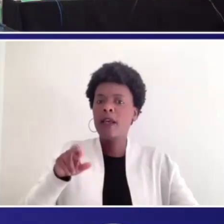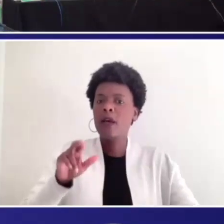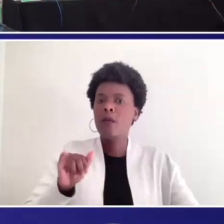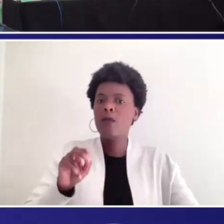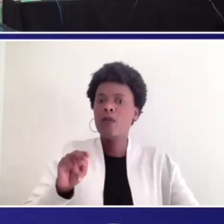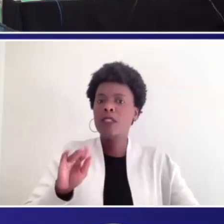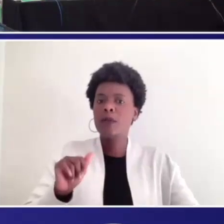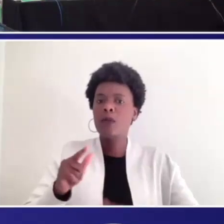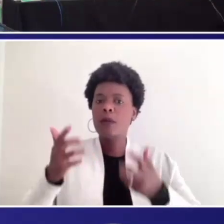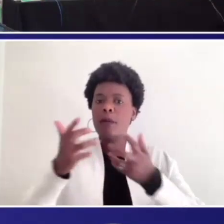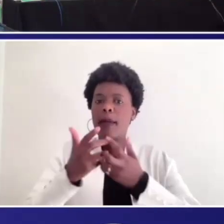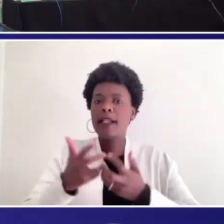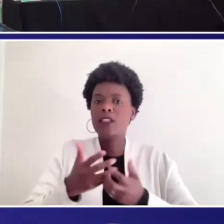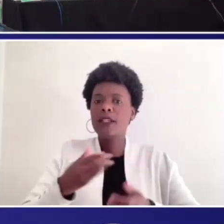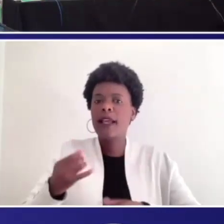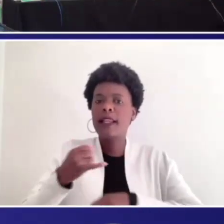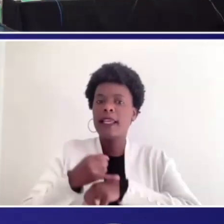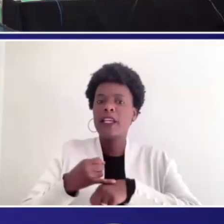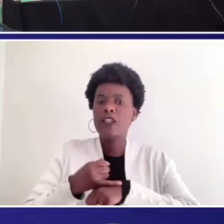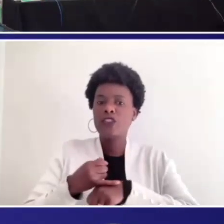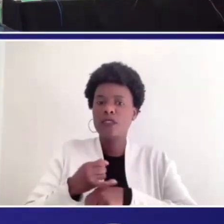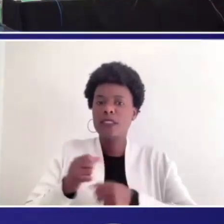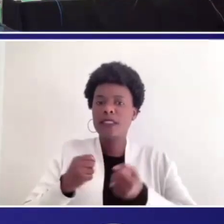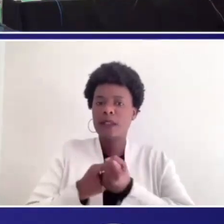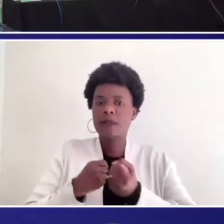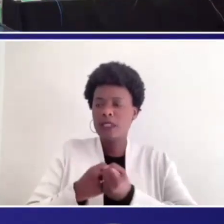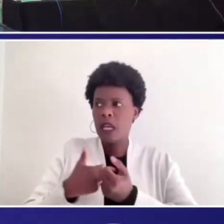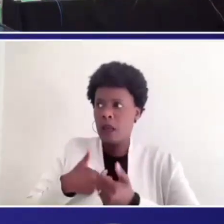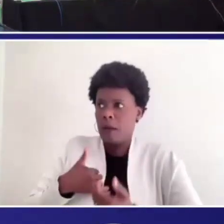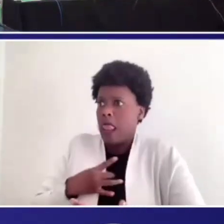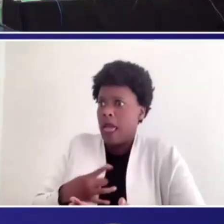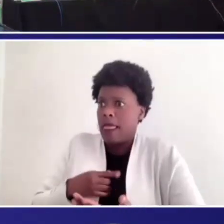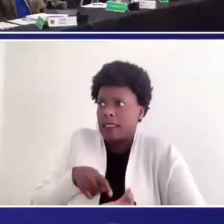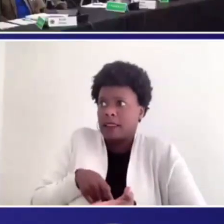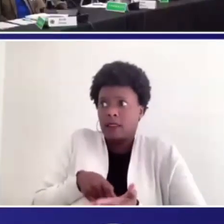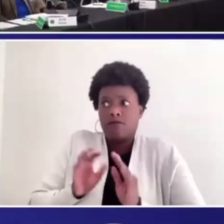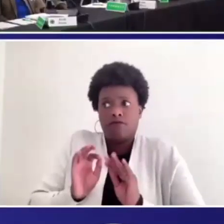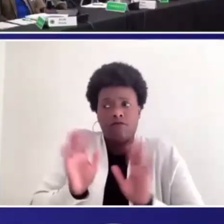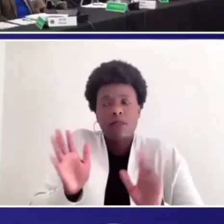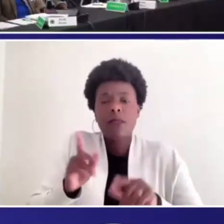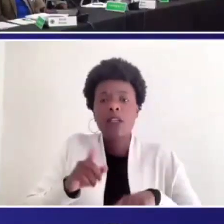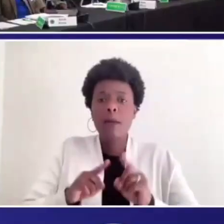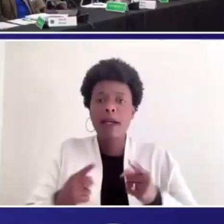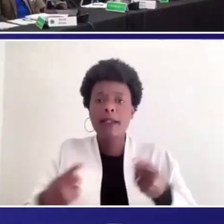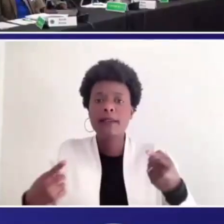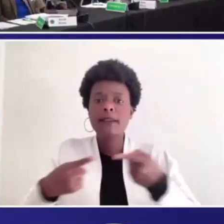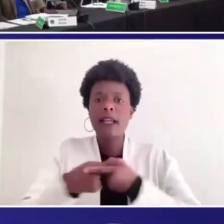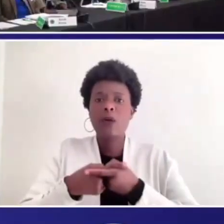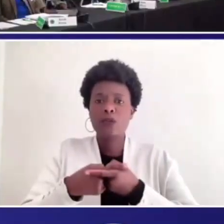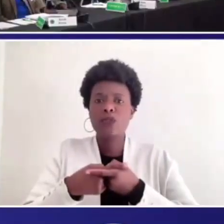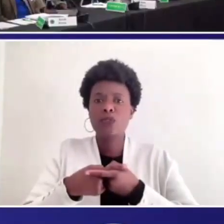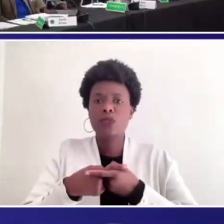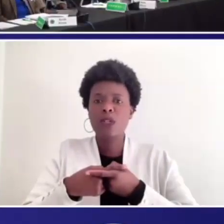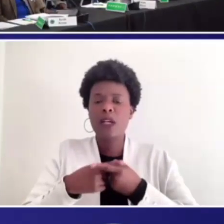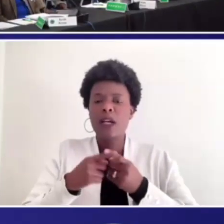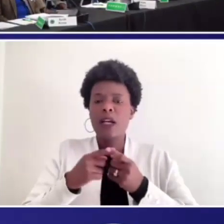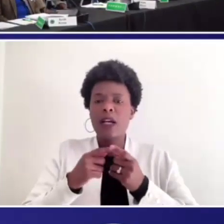I, I like this, just to be clear, but what I'm saying is that it is counter to the, the, the way you do it in other